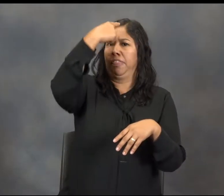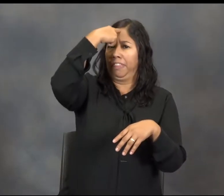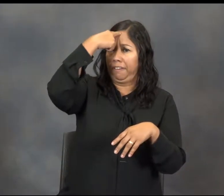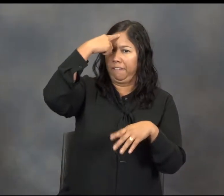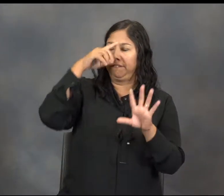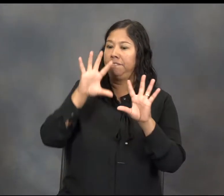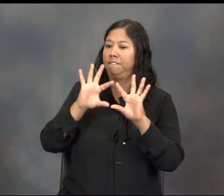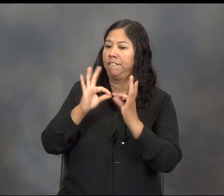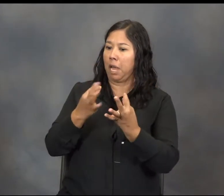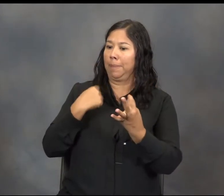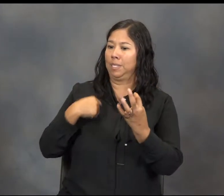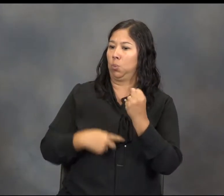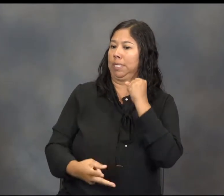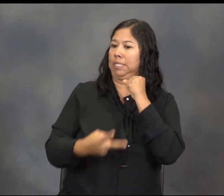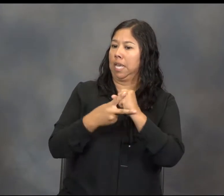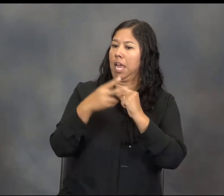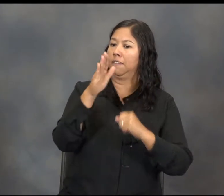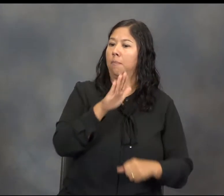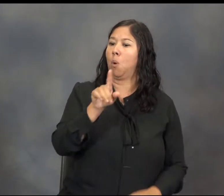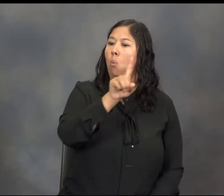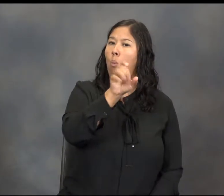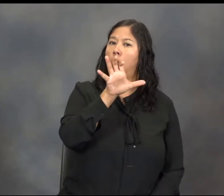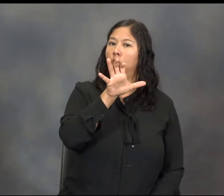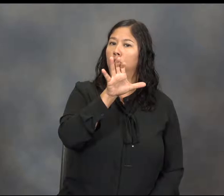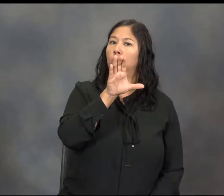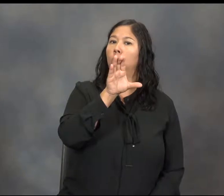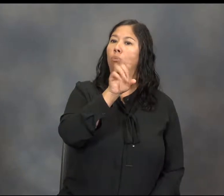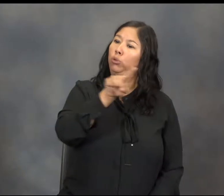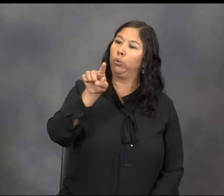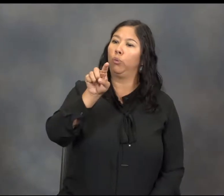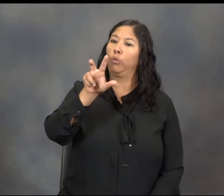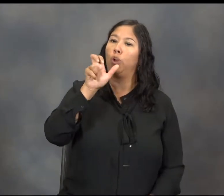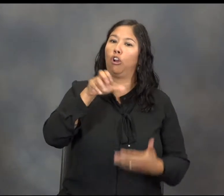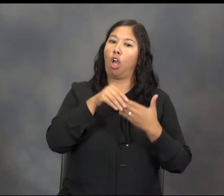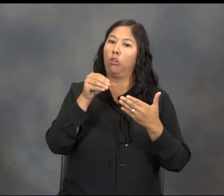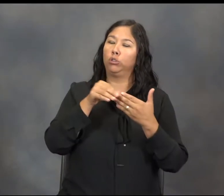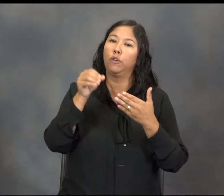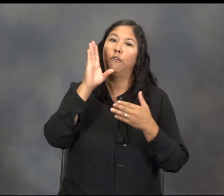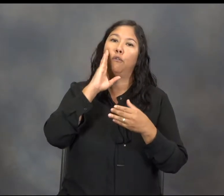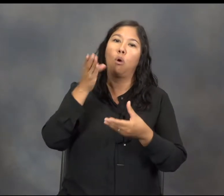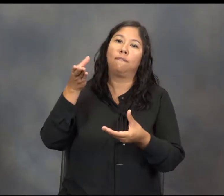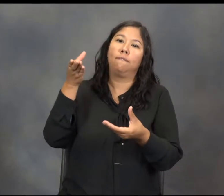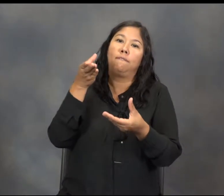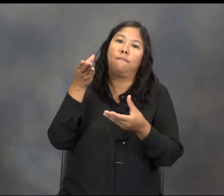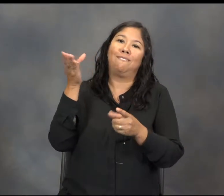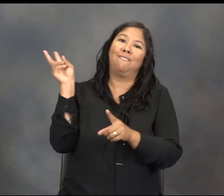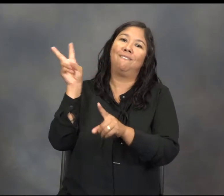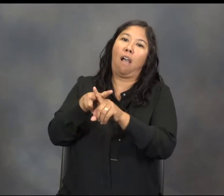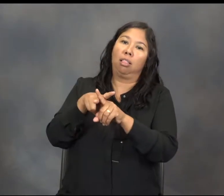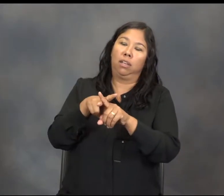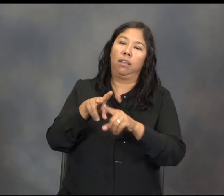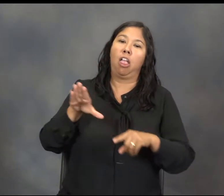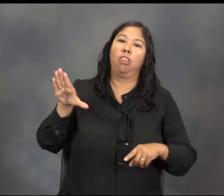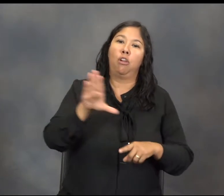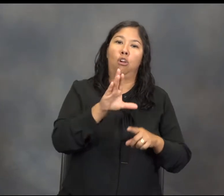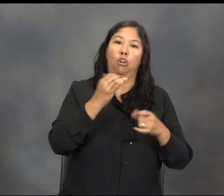between $100 to 300 in filing their regular, current year tax return, just an ordinary tax return,